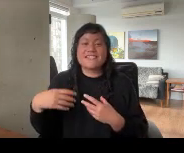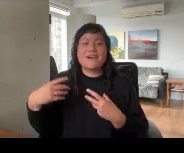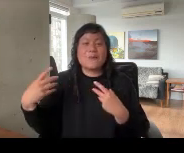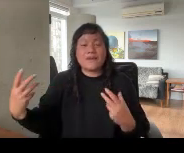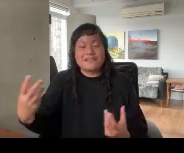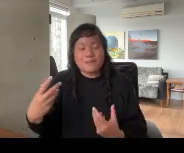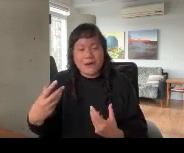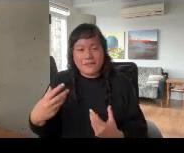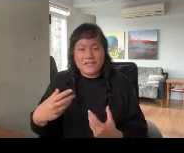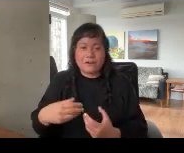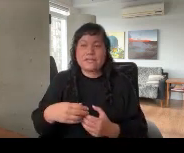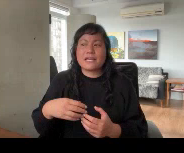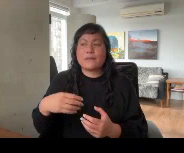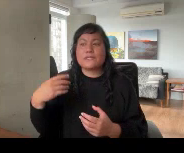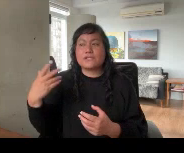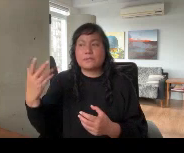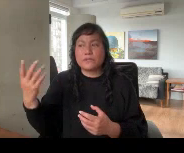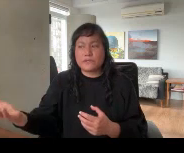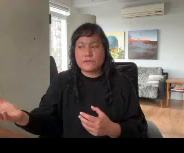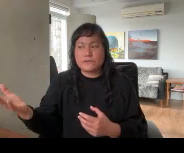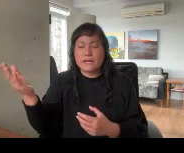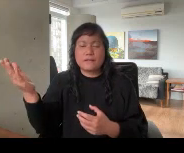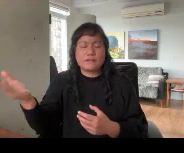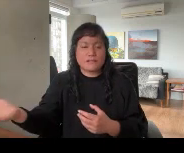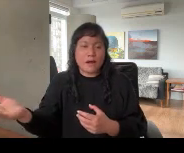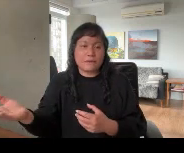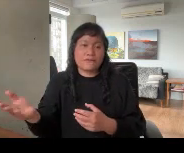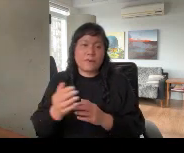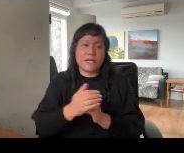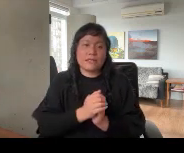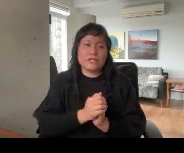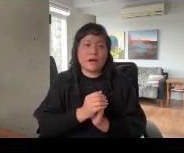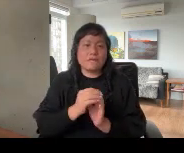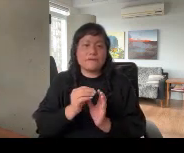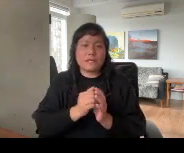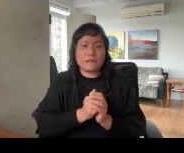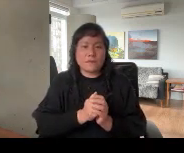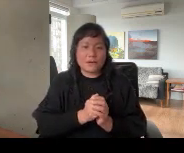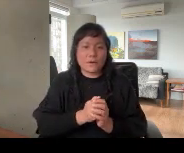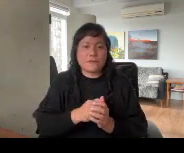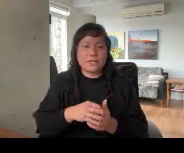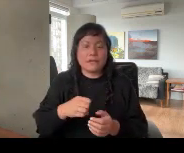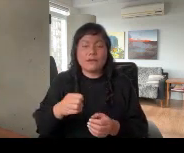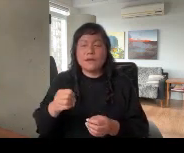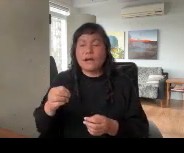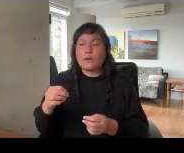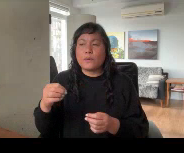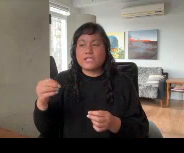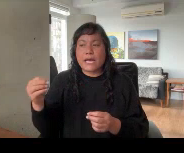basis with departments across campus to produce this top level page of the McGill website,